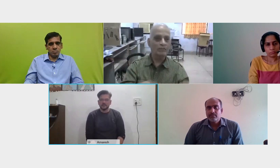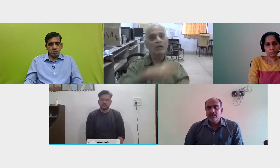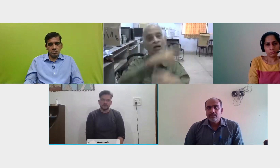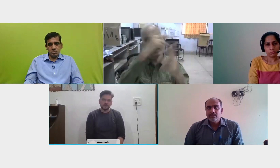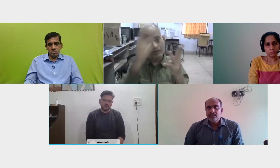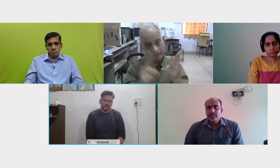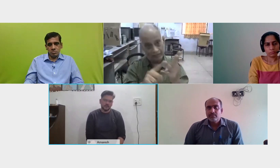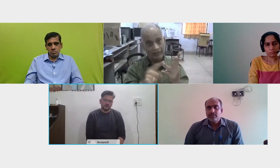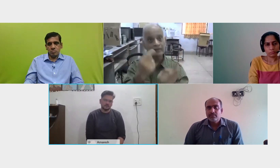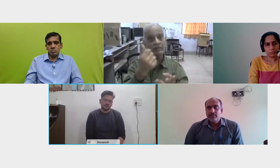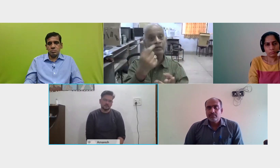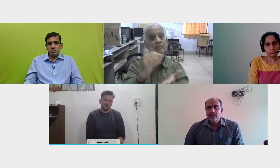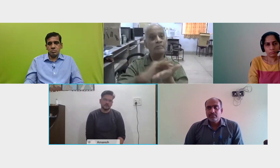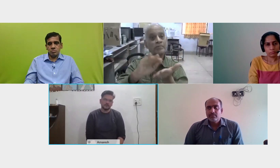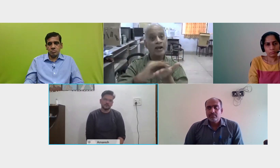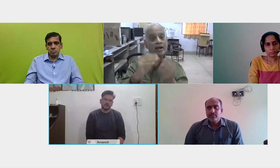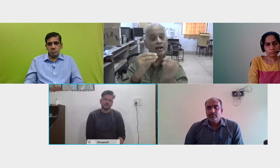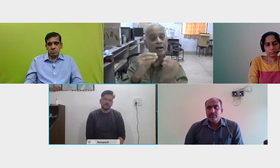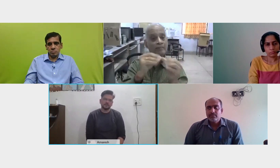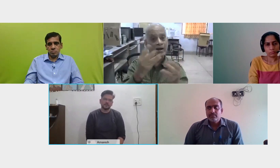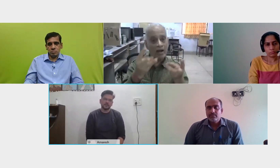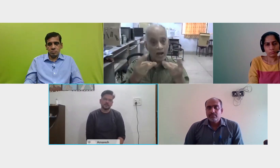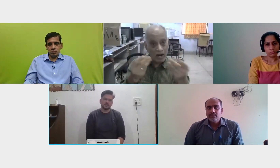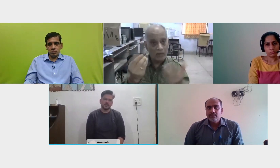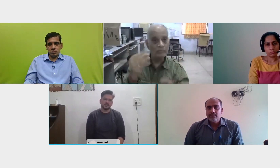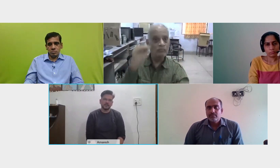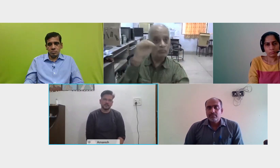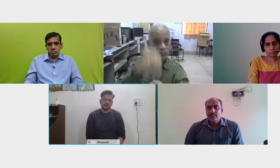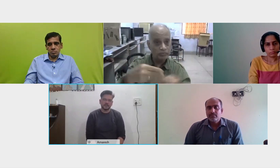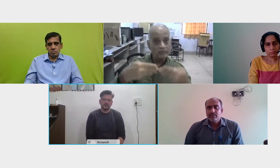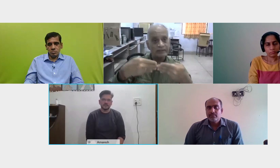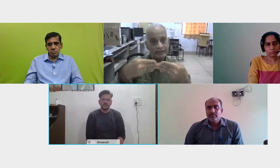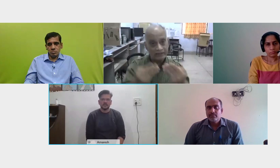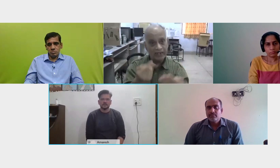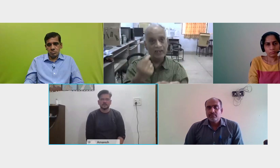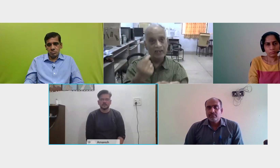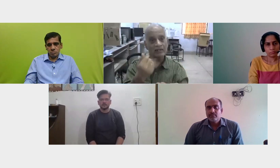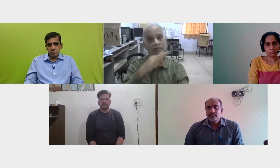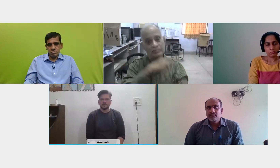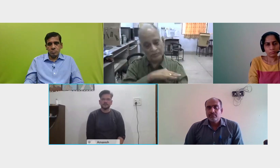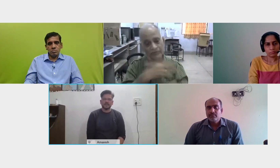you know like ITI courses were offered for deaf people, they have collected the signs.